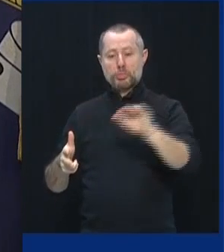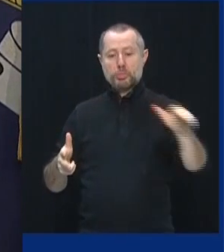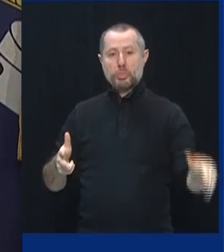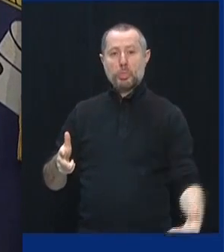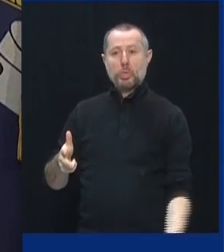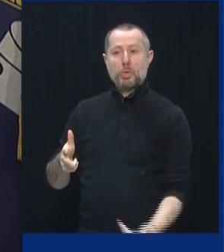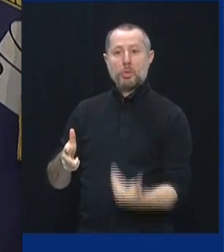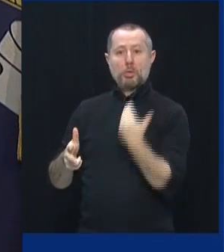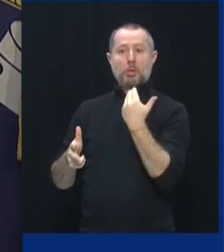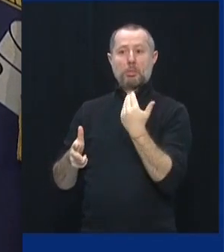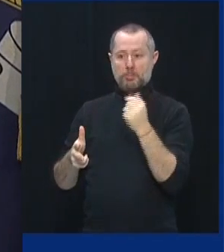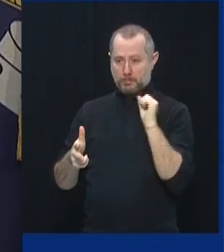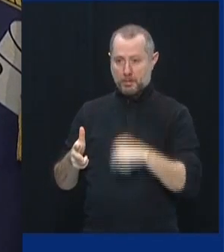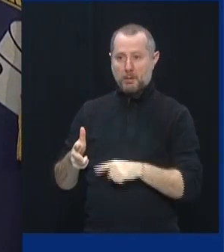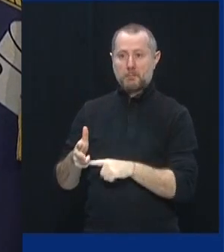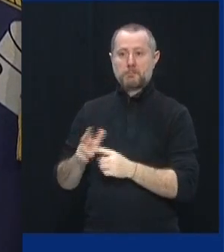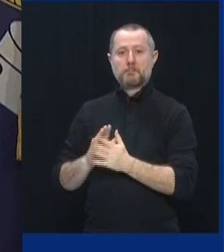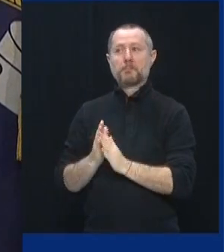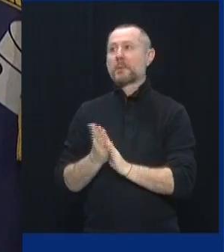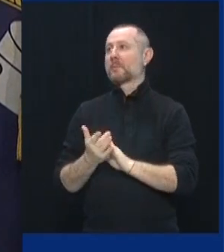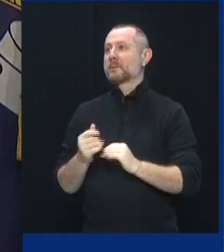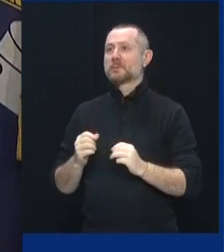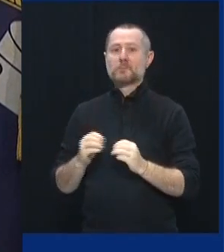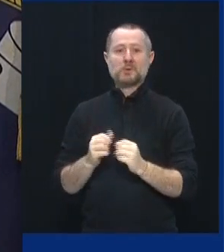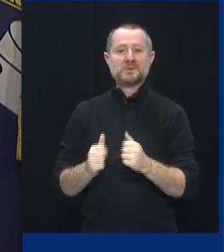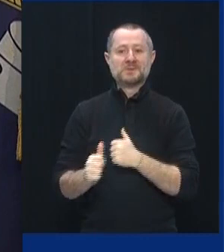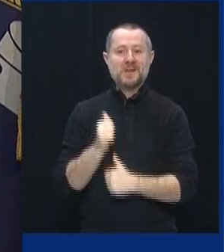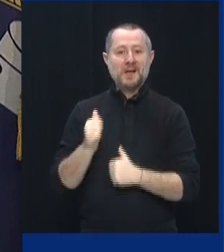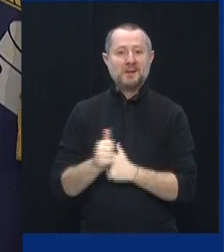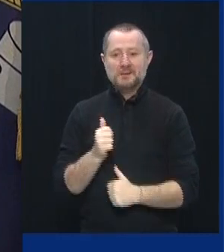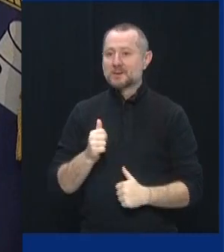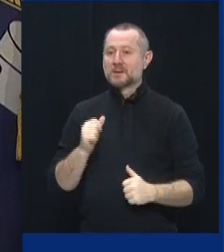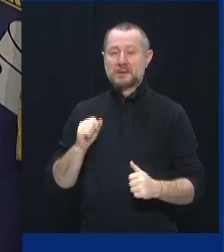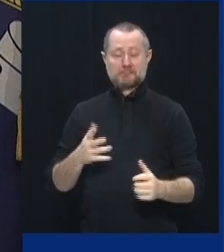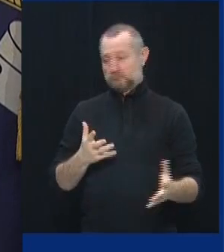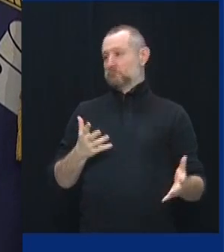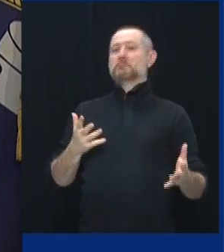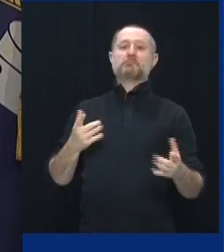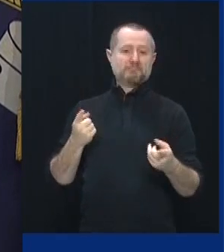WE'VE HAD SITUATIONS WITH PEOPLE STRANDED ON ROADS THROUGH THE NIGHT.